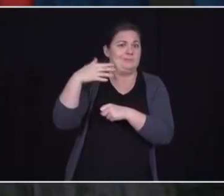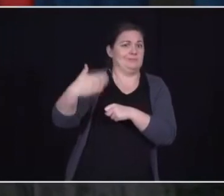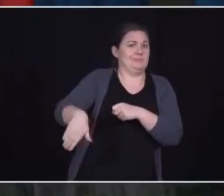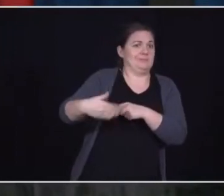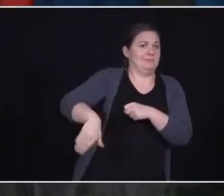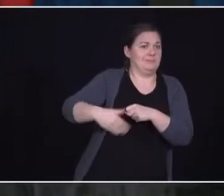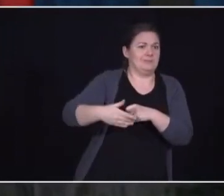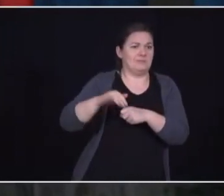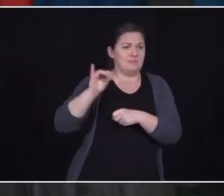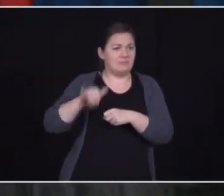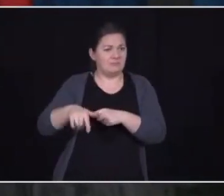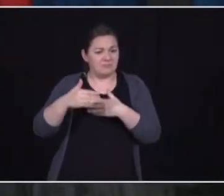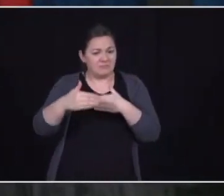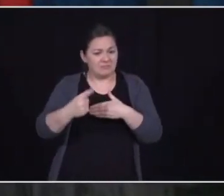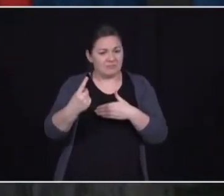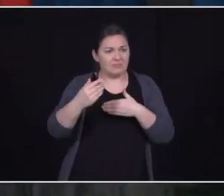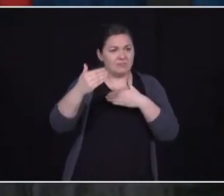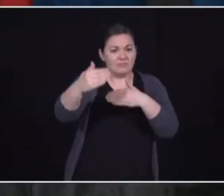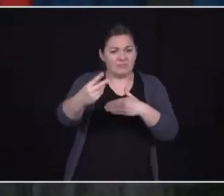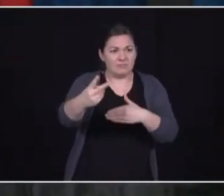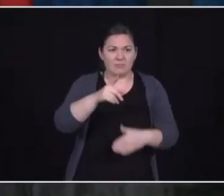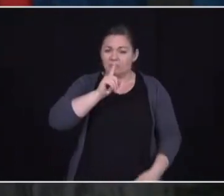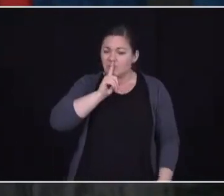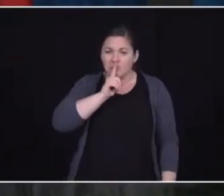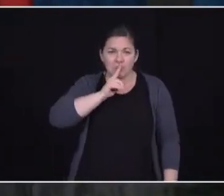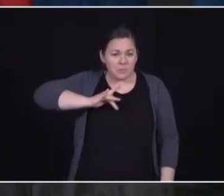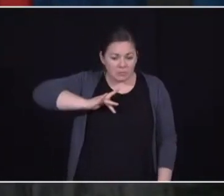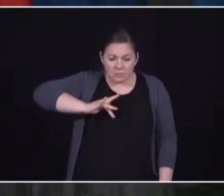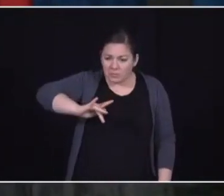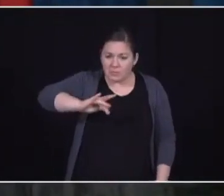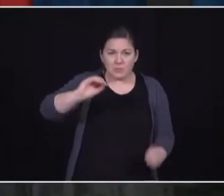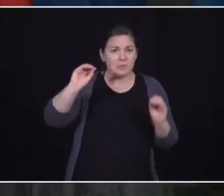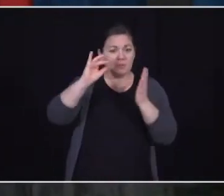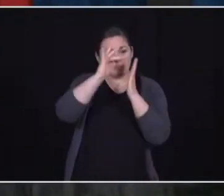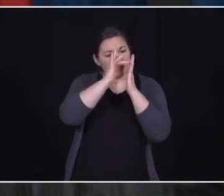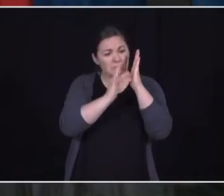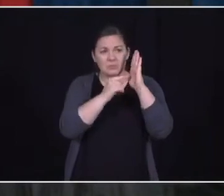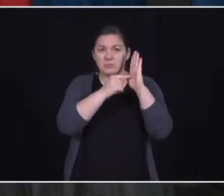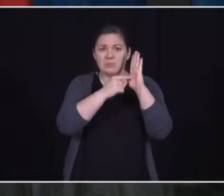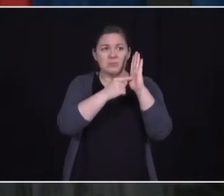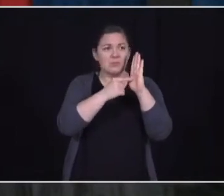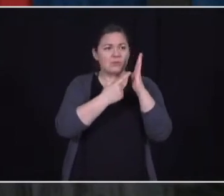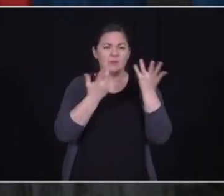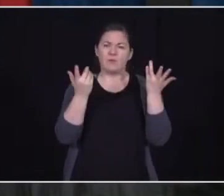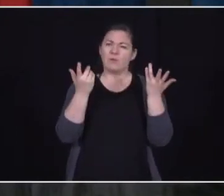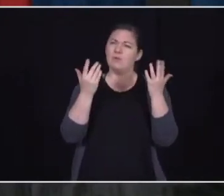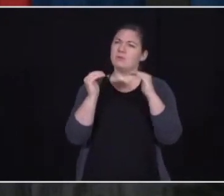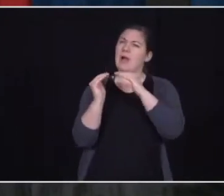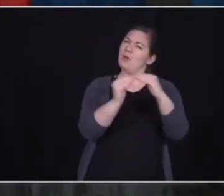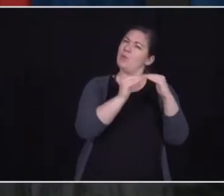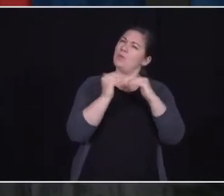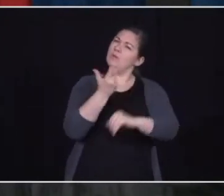formally in the first 2 phases of the vaccine rollout, so do where do they fit in and how did they fall